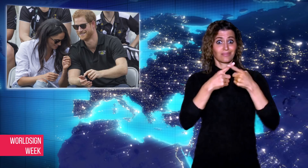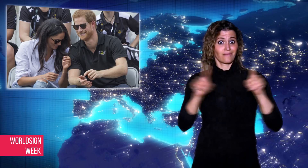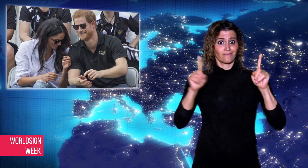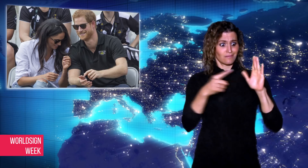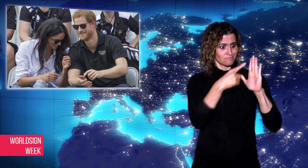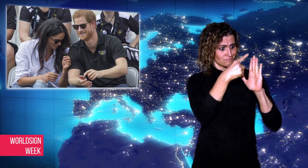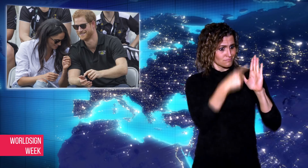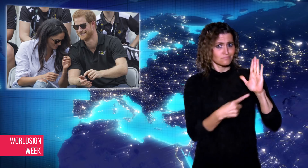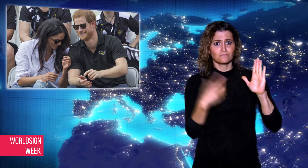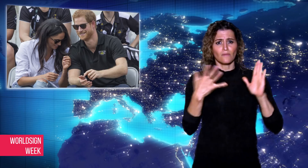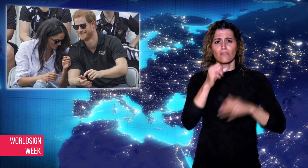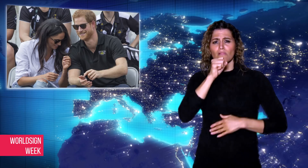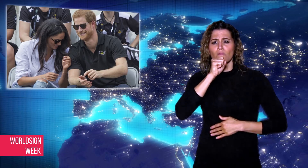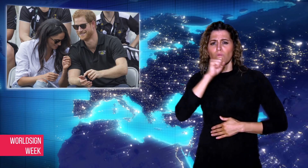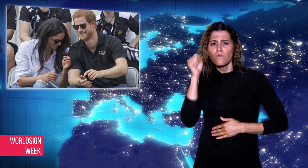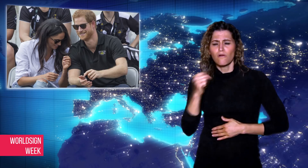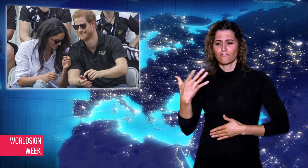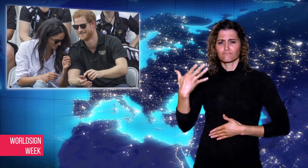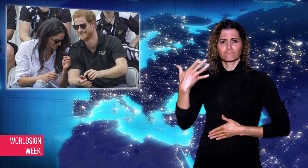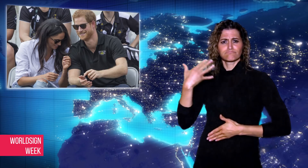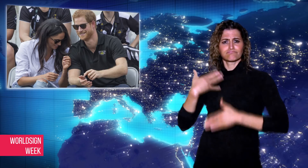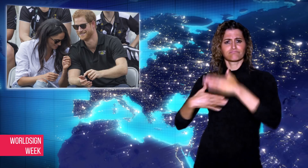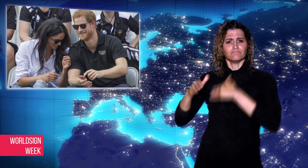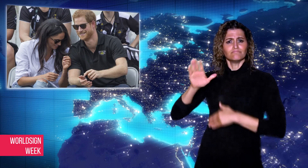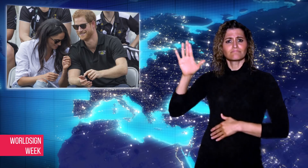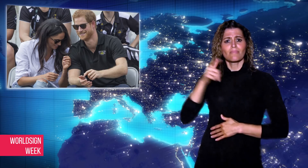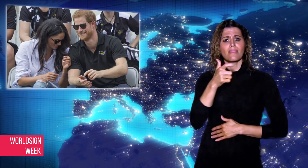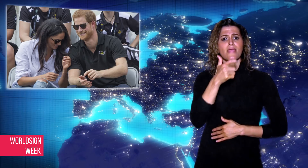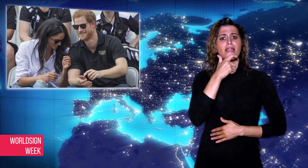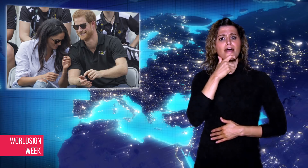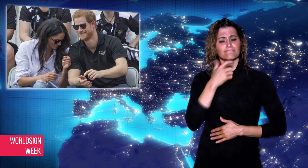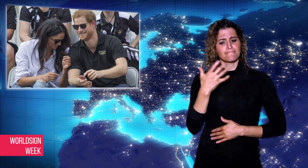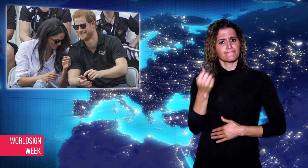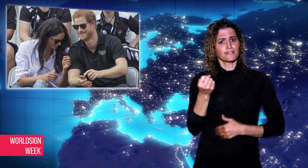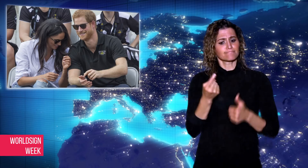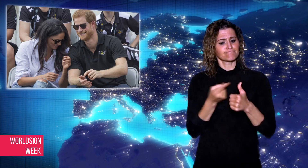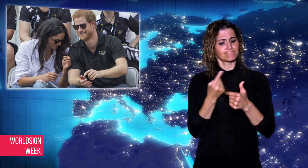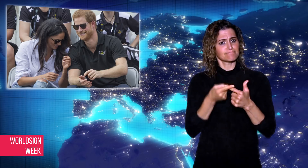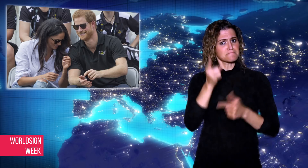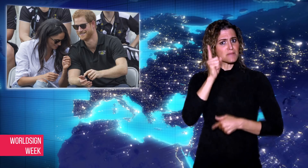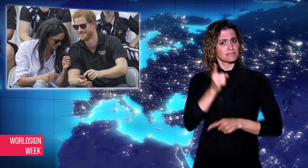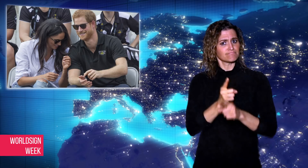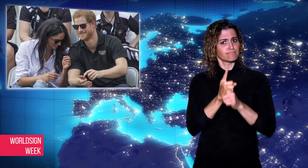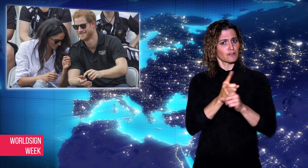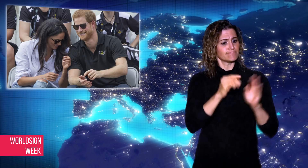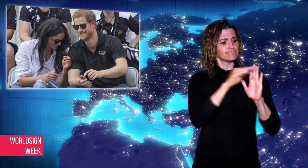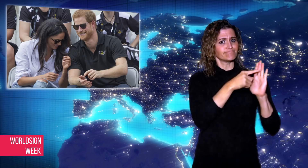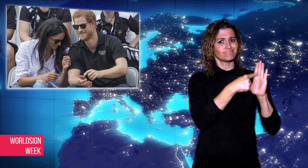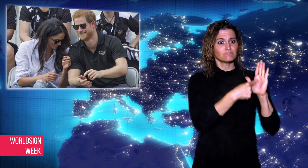traditional expectations. However,